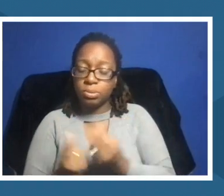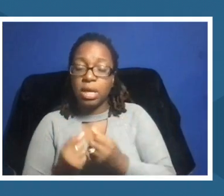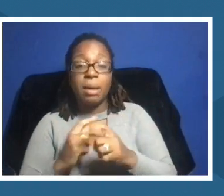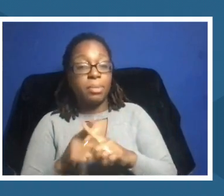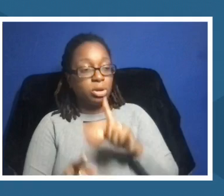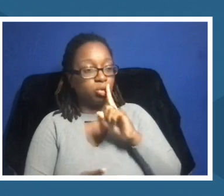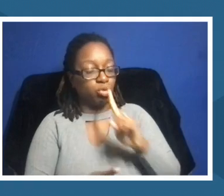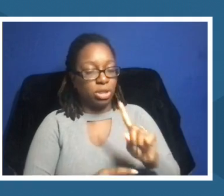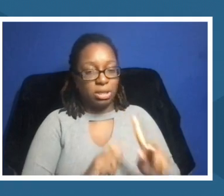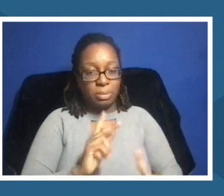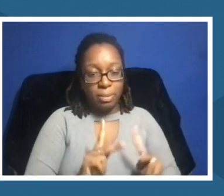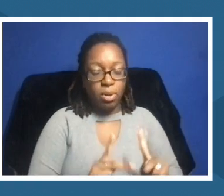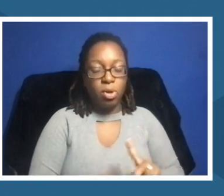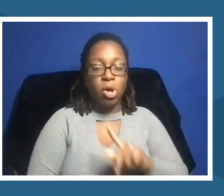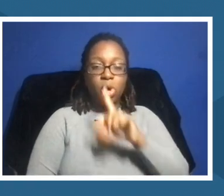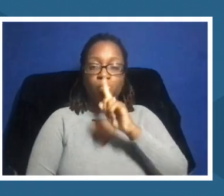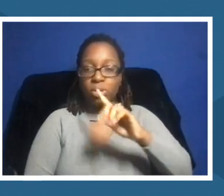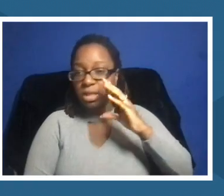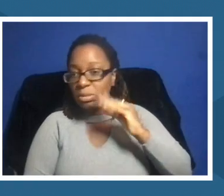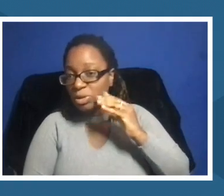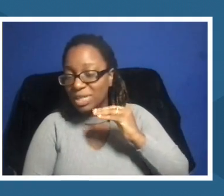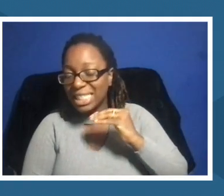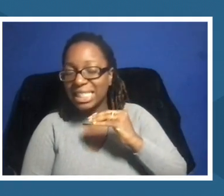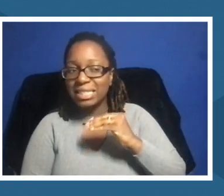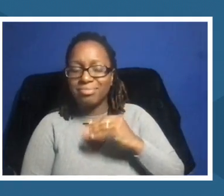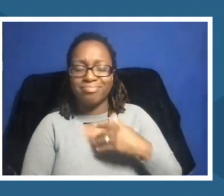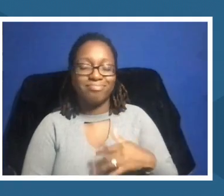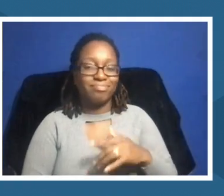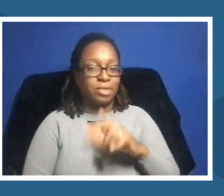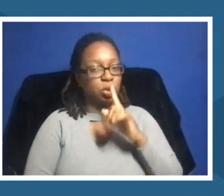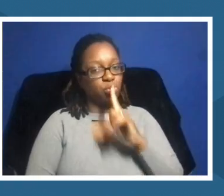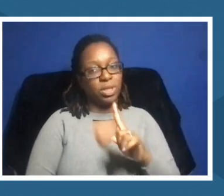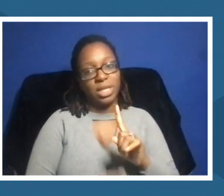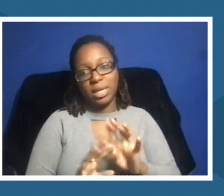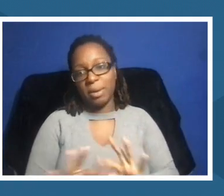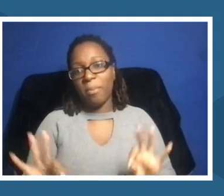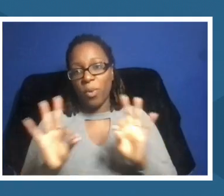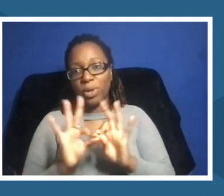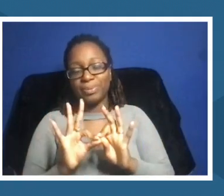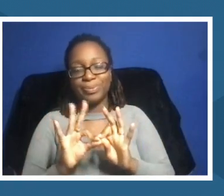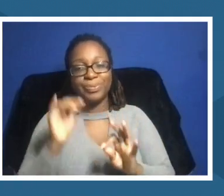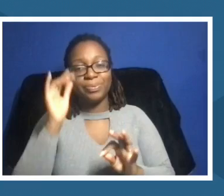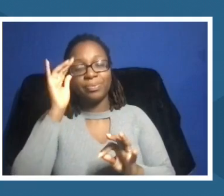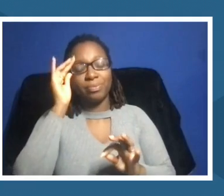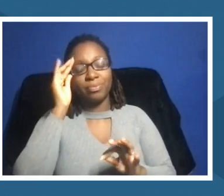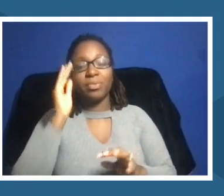and the harm it's very important um and i know even in our we are not a